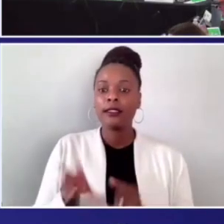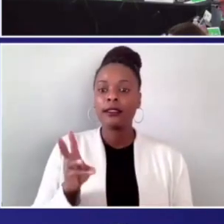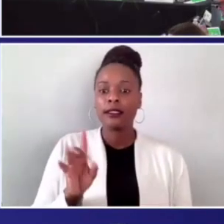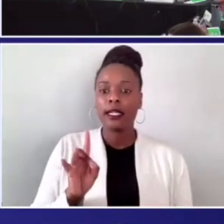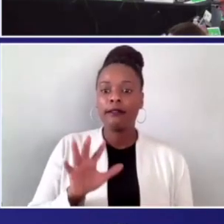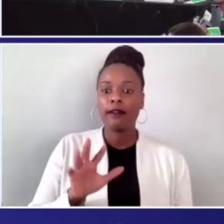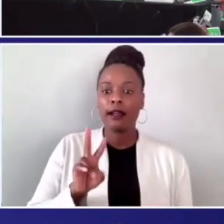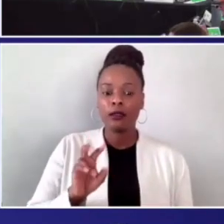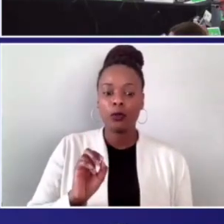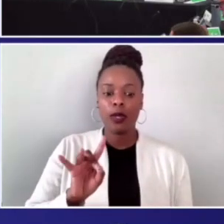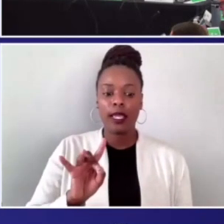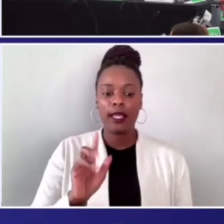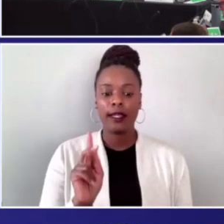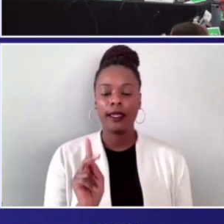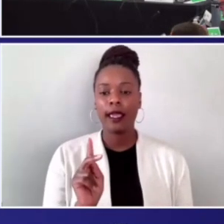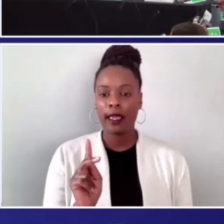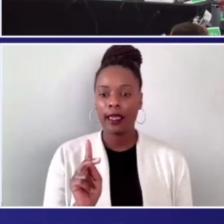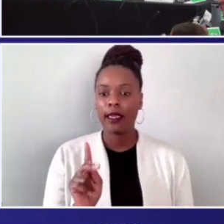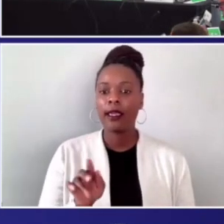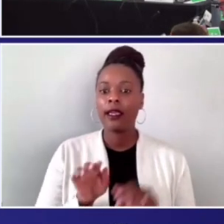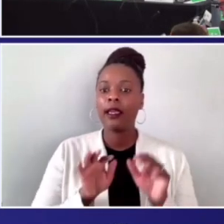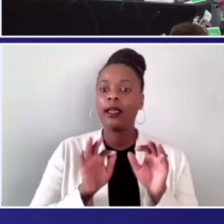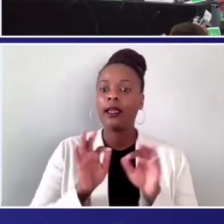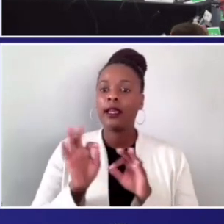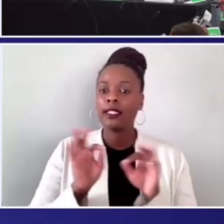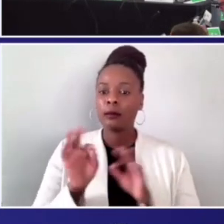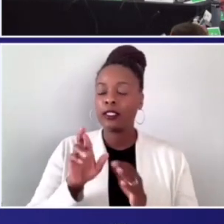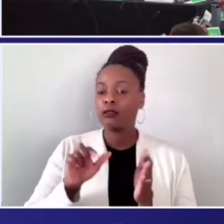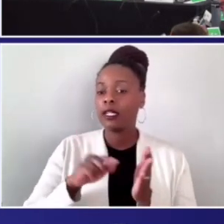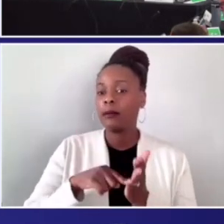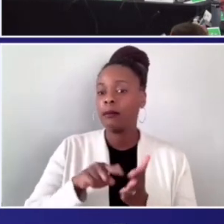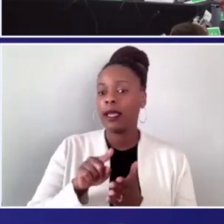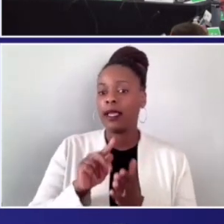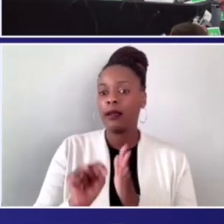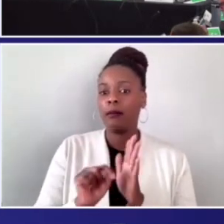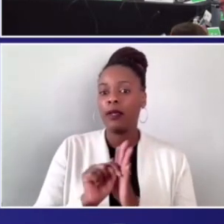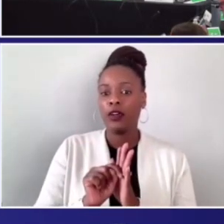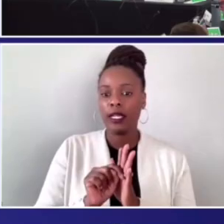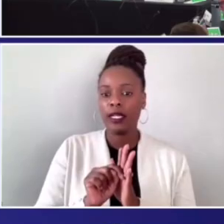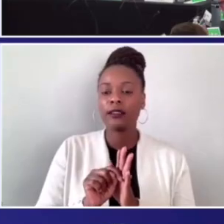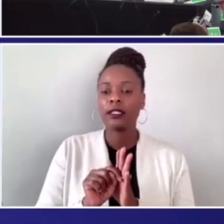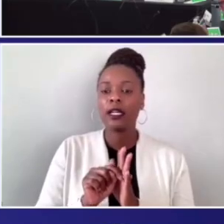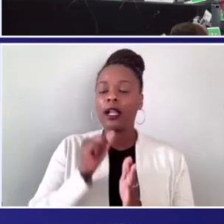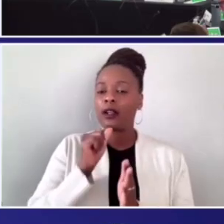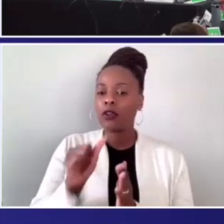a provision that the repayment periods under these fixed plans exclude period exclude periods of deferment or